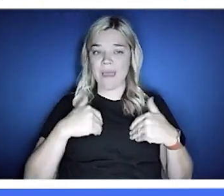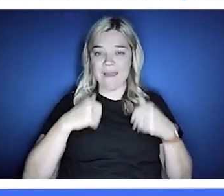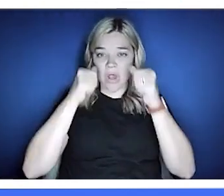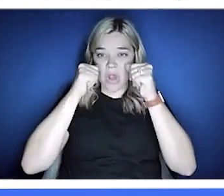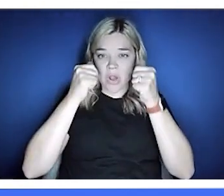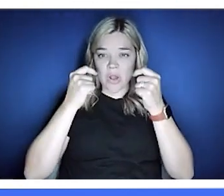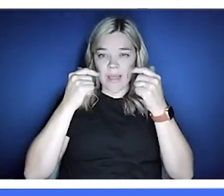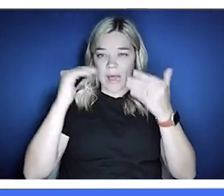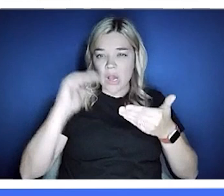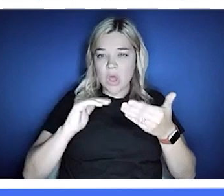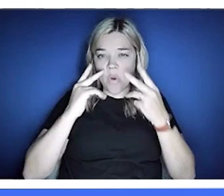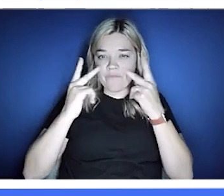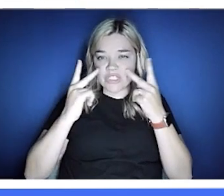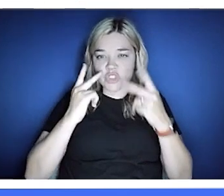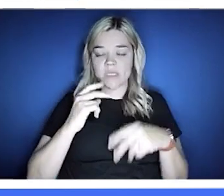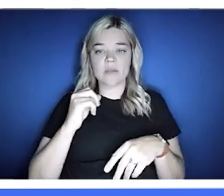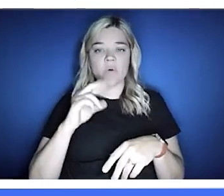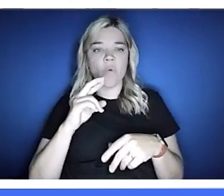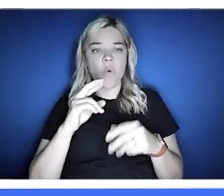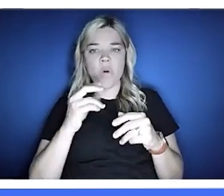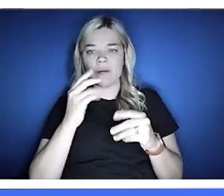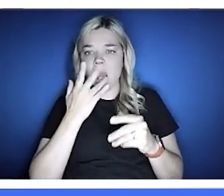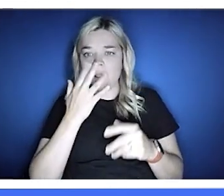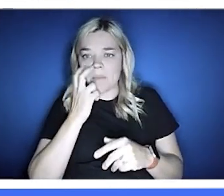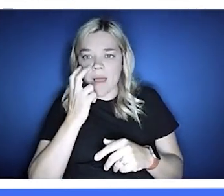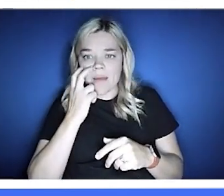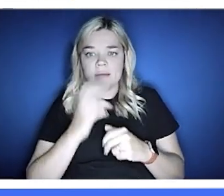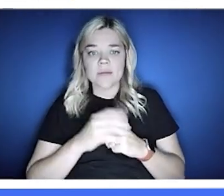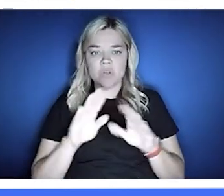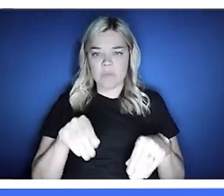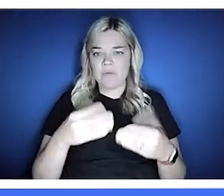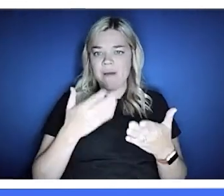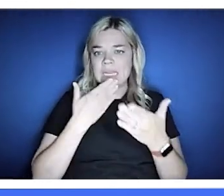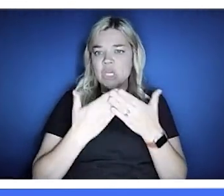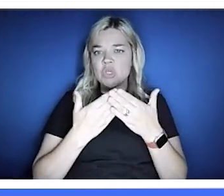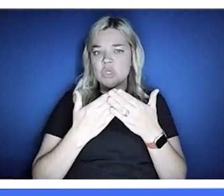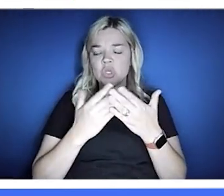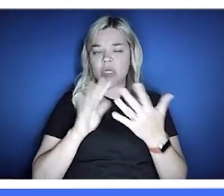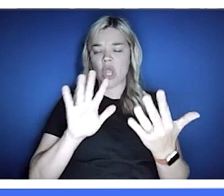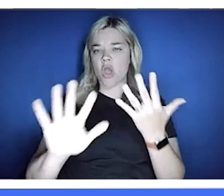So just providing things in a good contrast. A lot of times we see, especially on assessments,